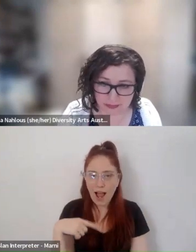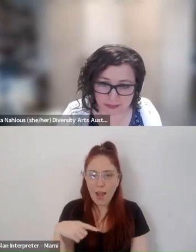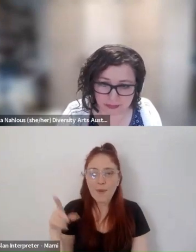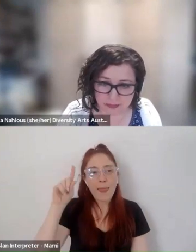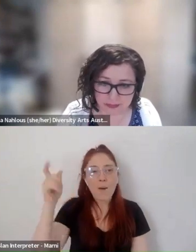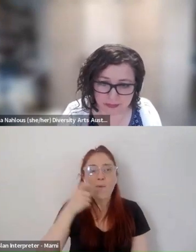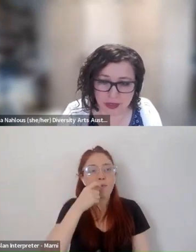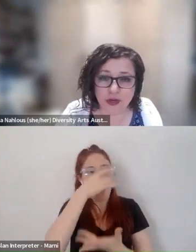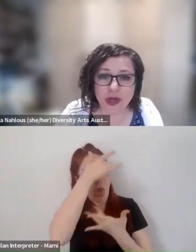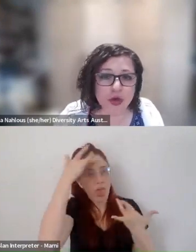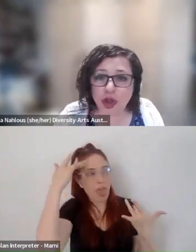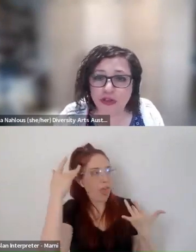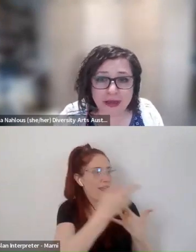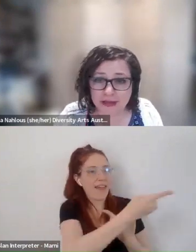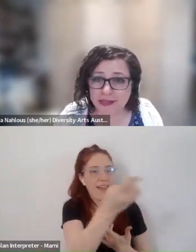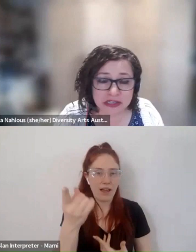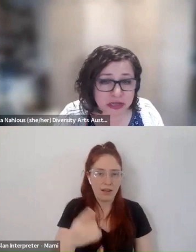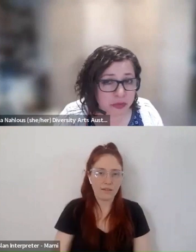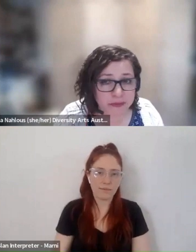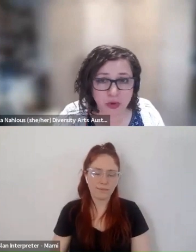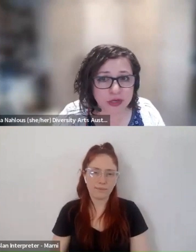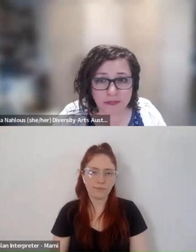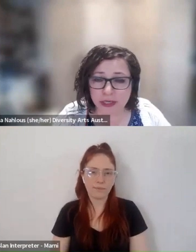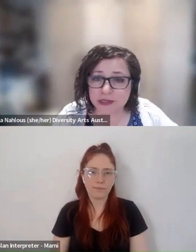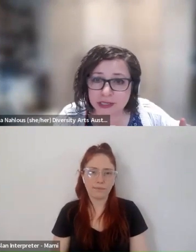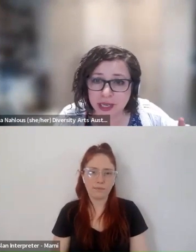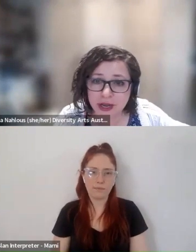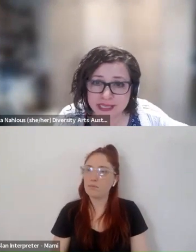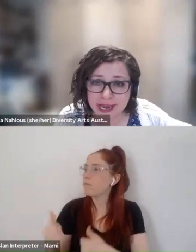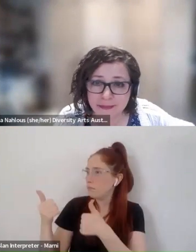Anyway. No, no, that that's so important. Because can I say